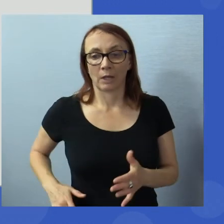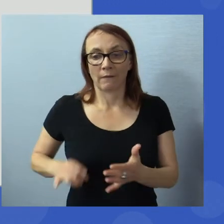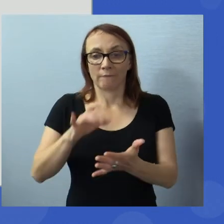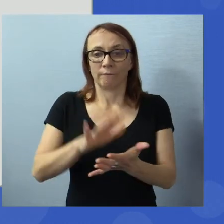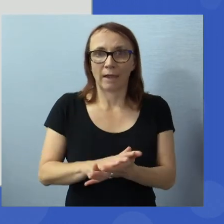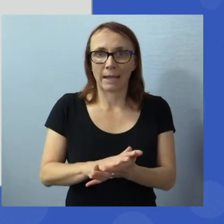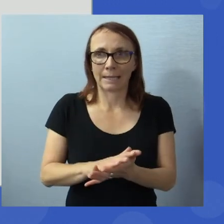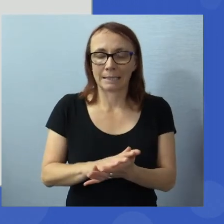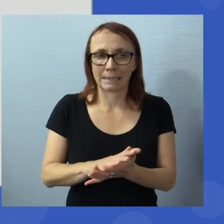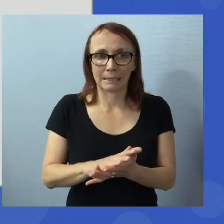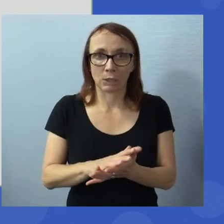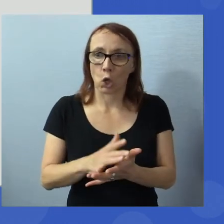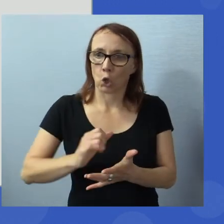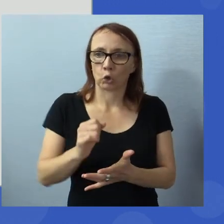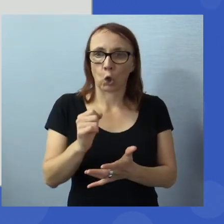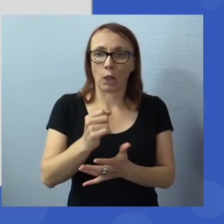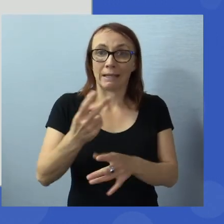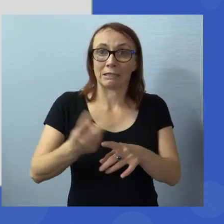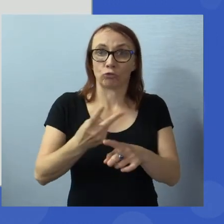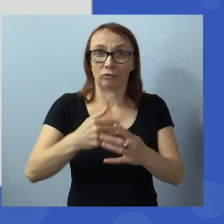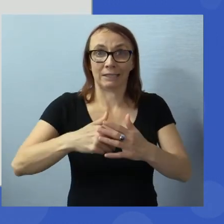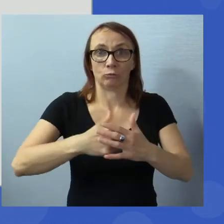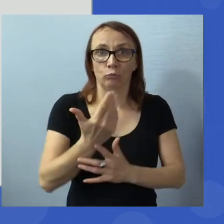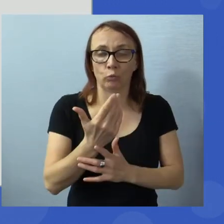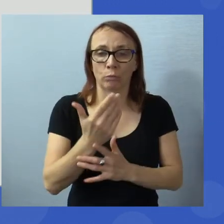Scotland's renewable energy potential